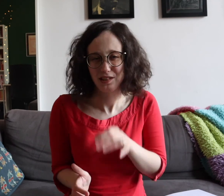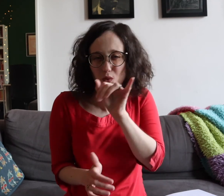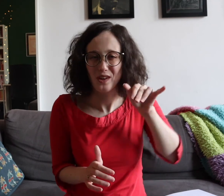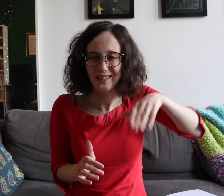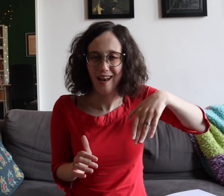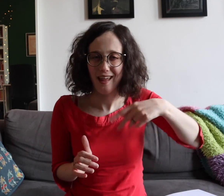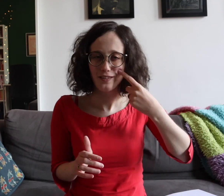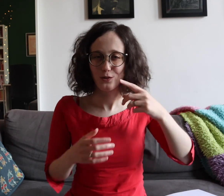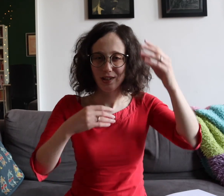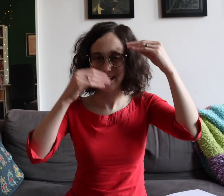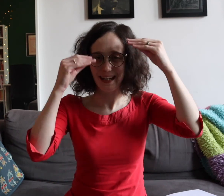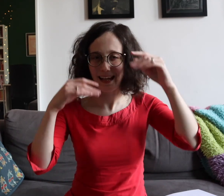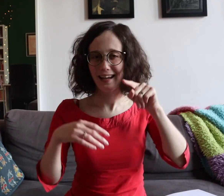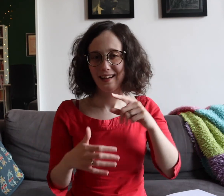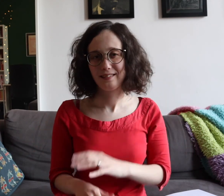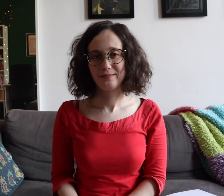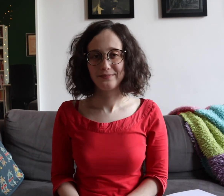that it's never too late to learn.